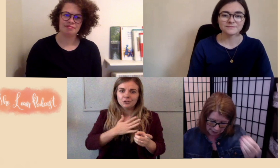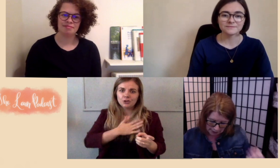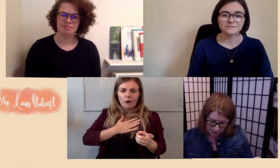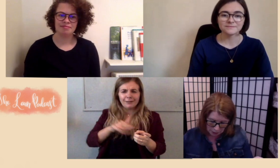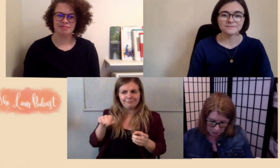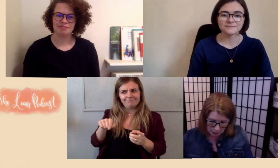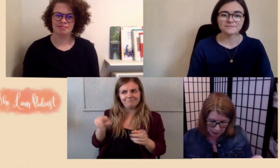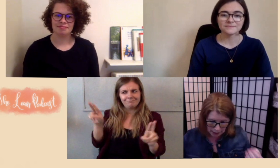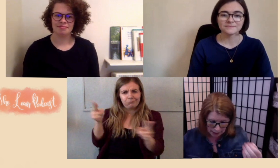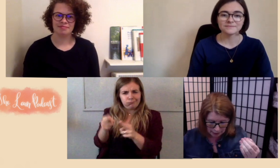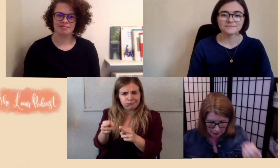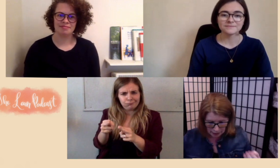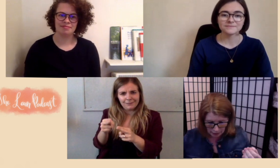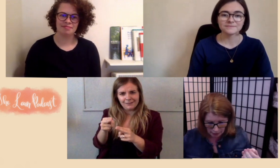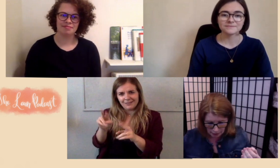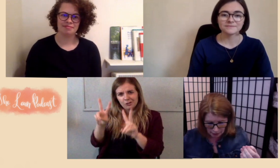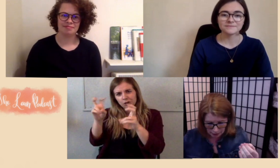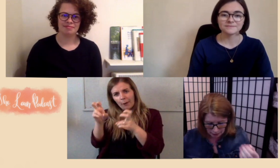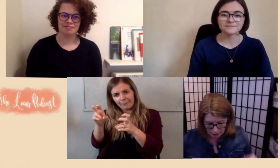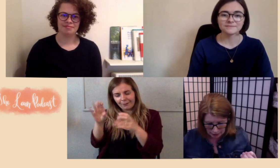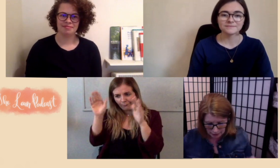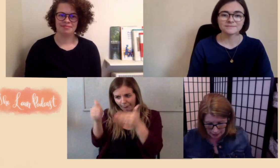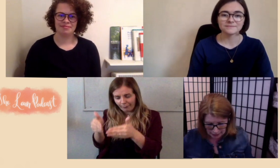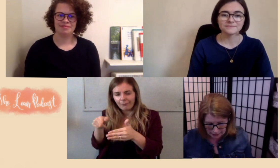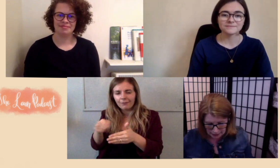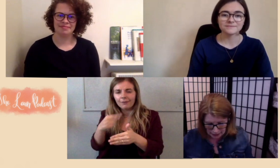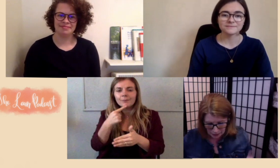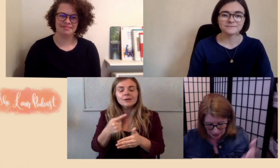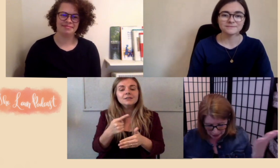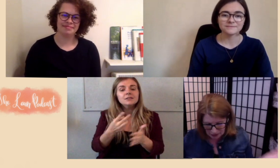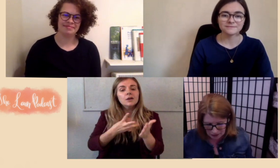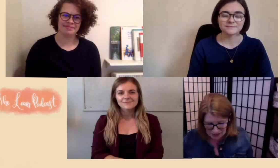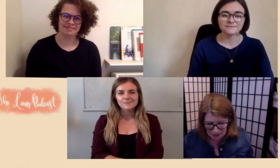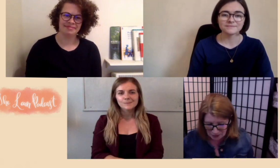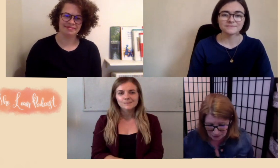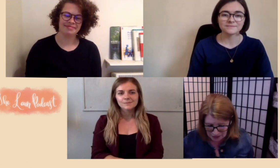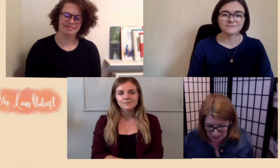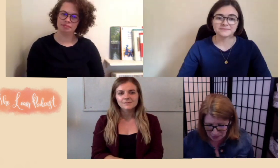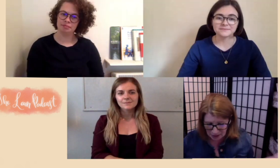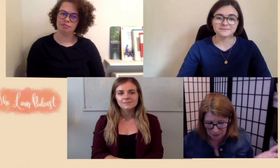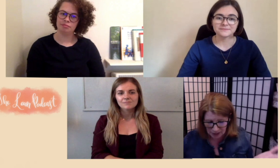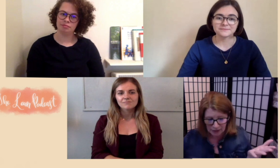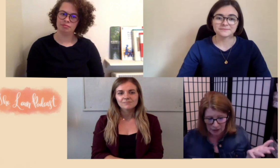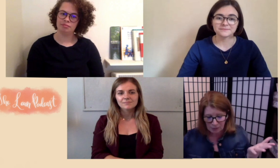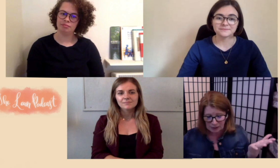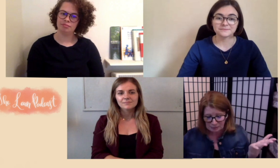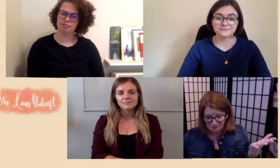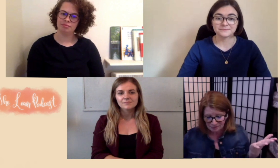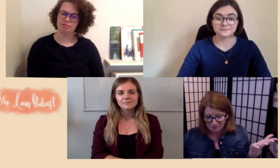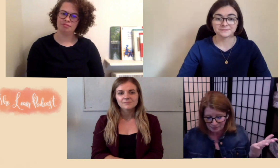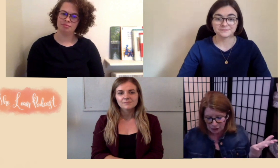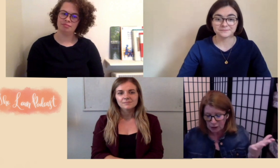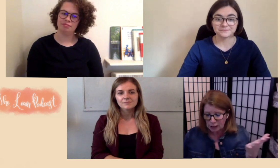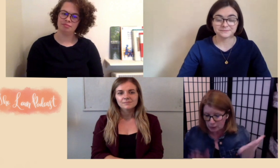I graduated from my four year program. I thought, I know how to do this work.